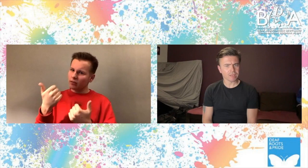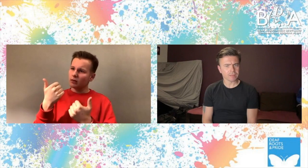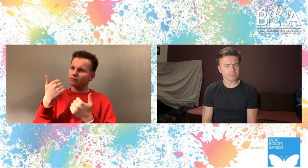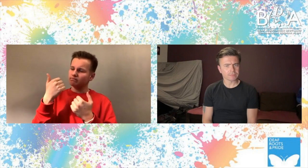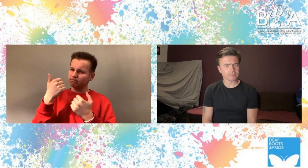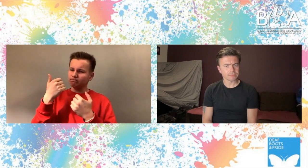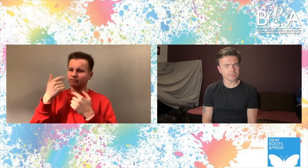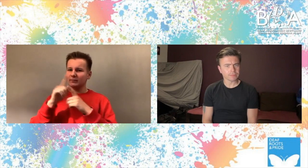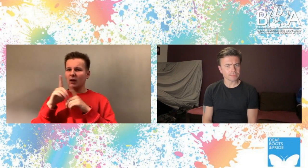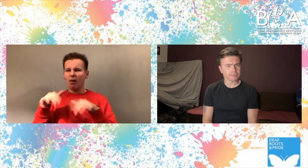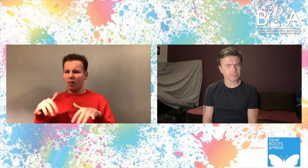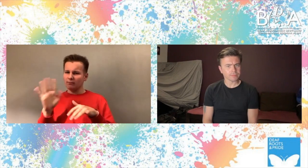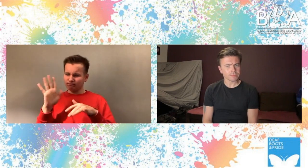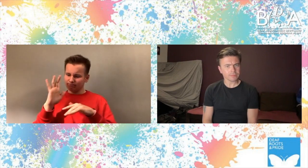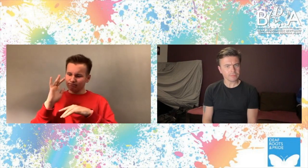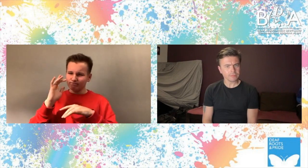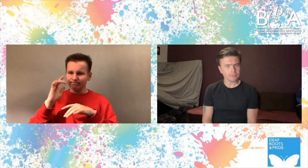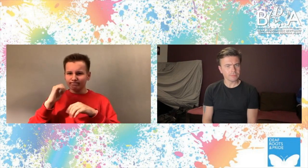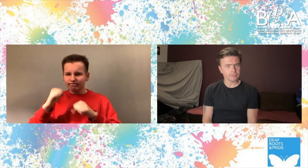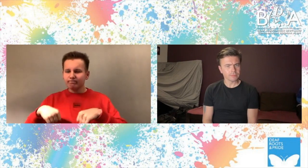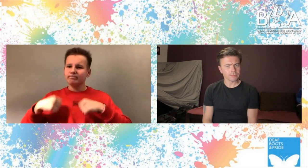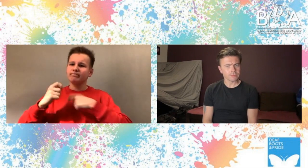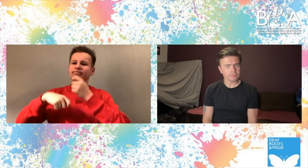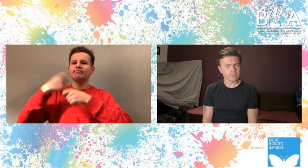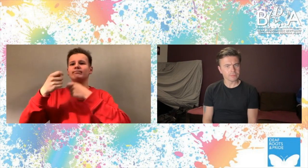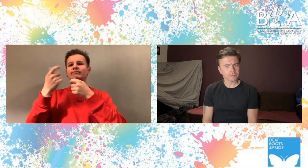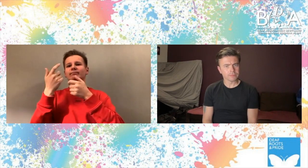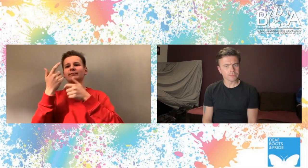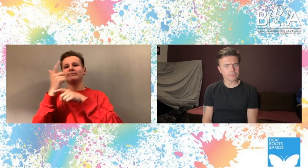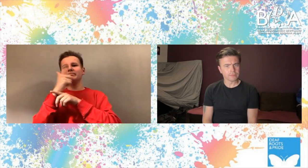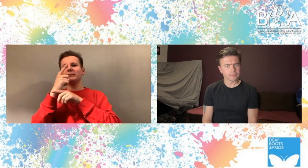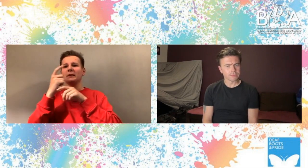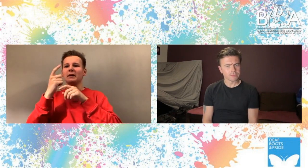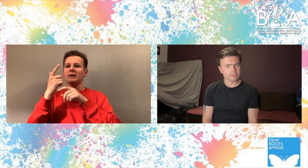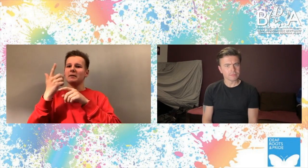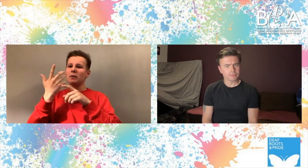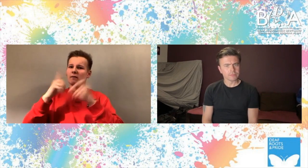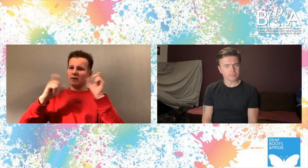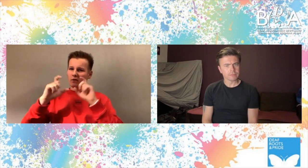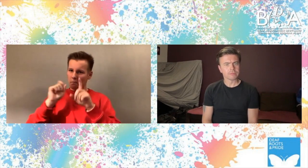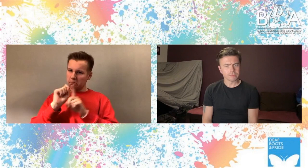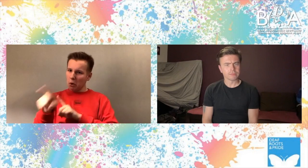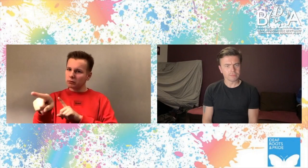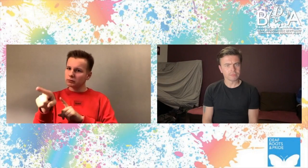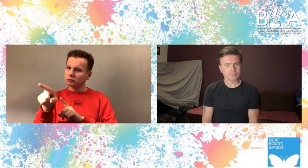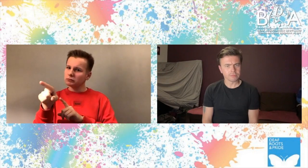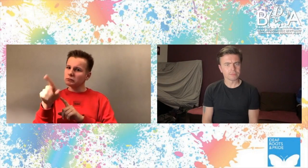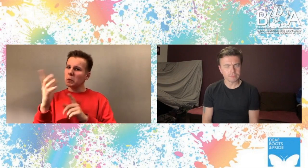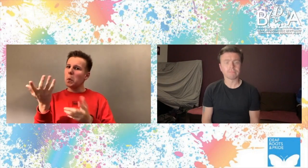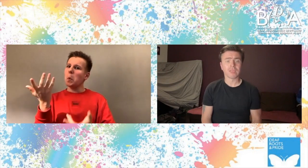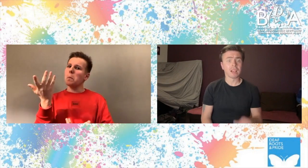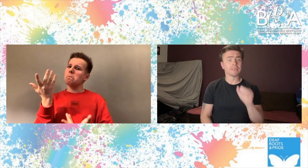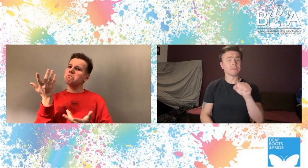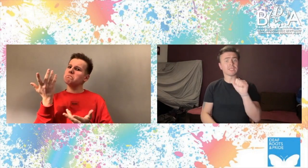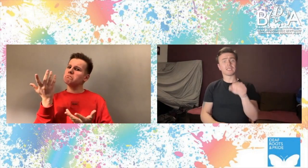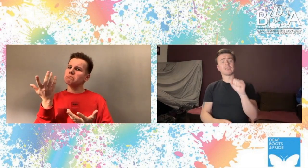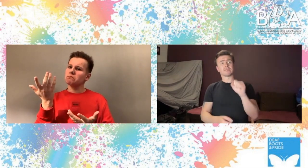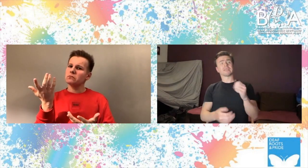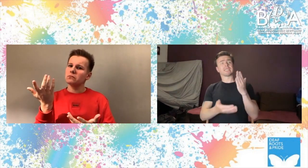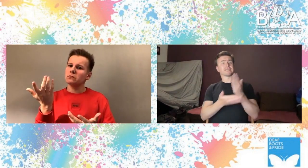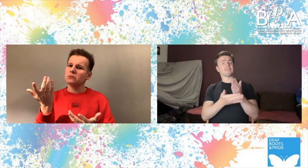help your mental health can save you being isolated and lonely. Do you think that is true?